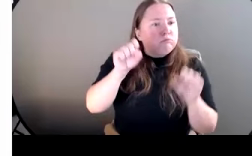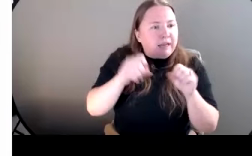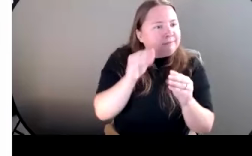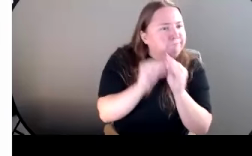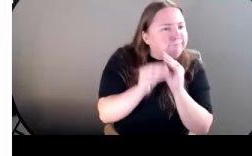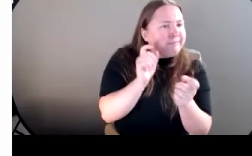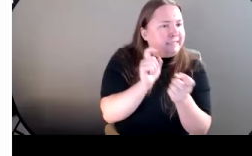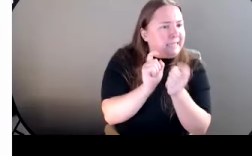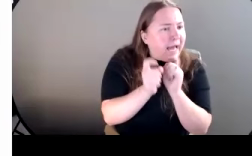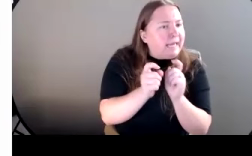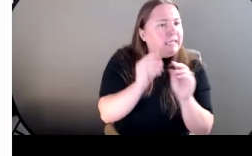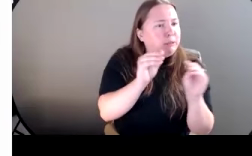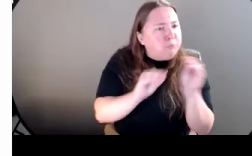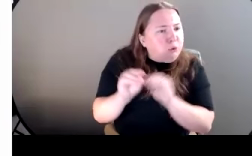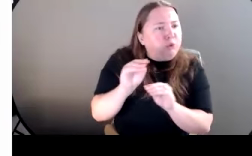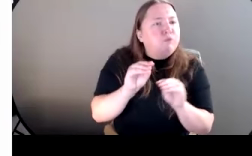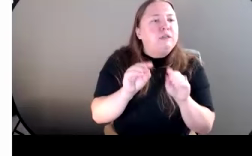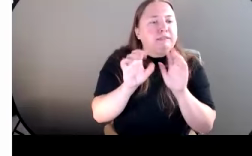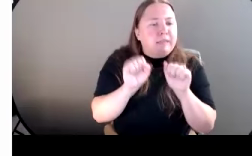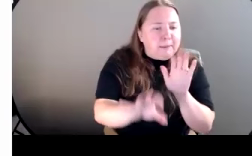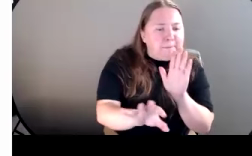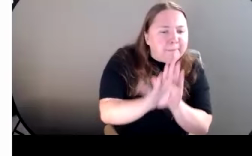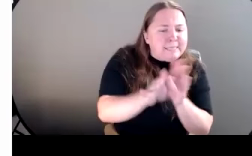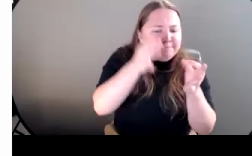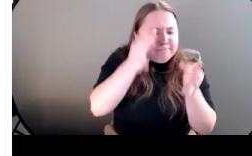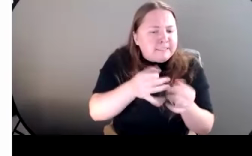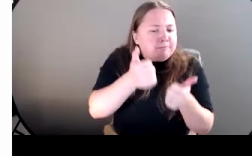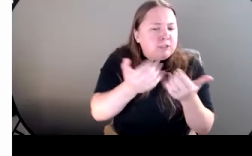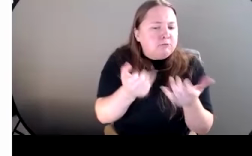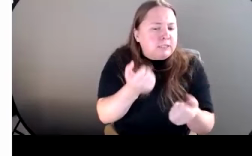you can move them around, you can pick and choose. You can actually teach from,